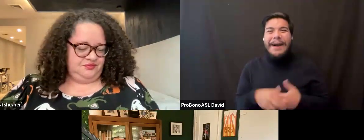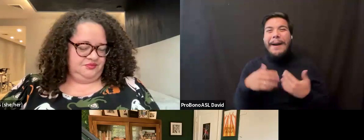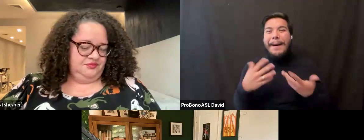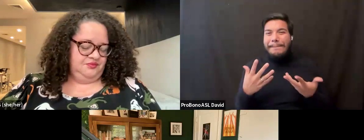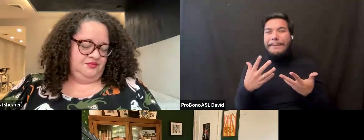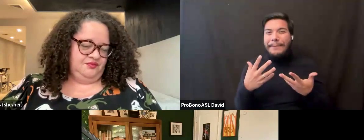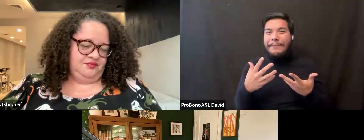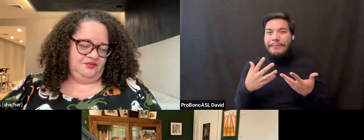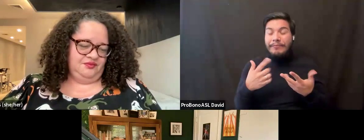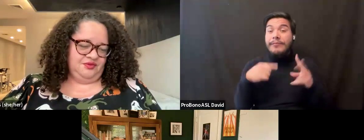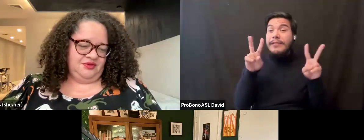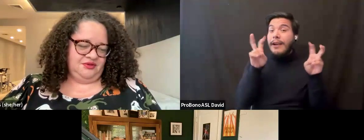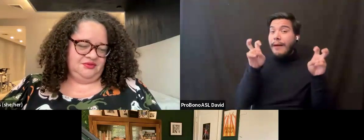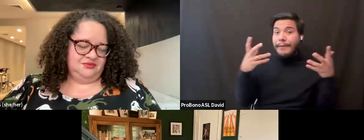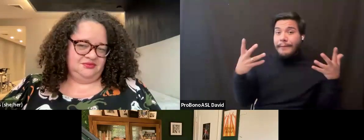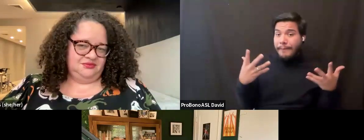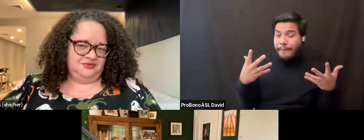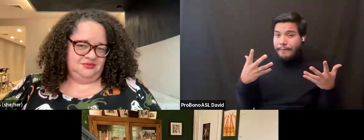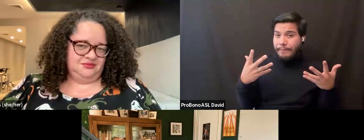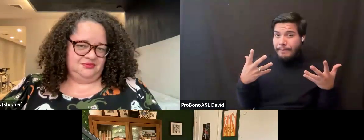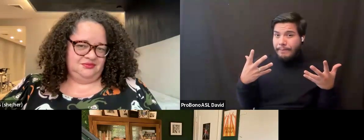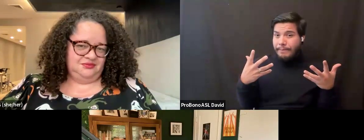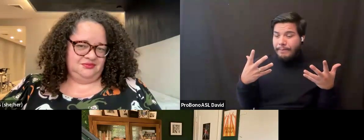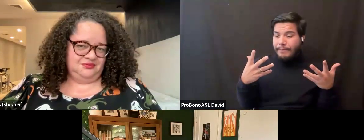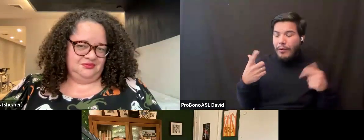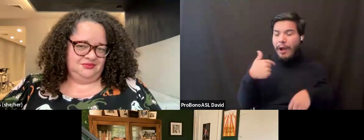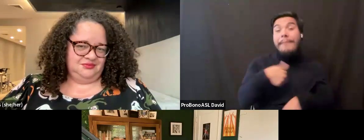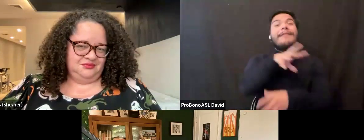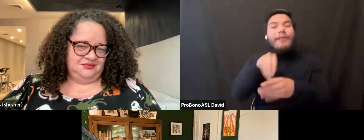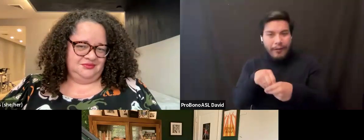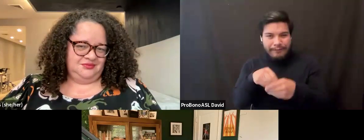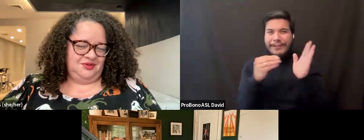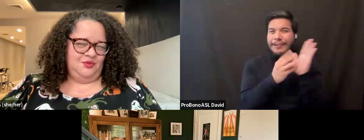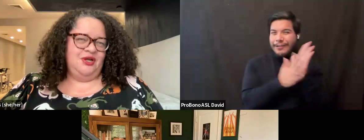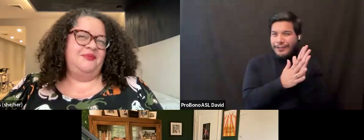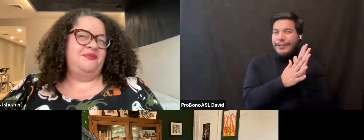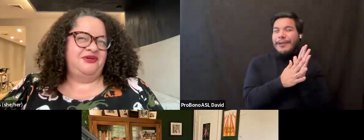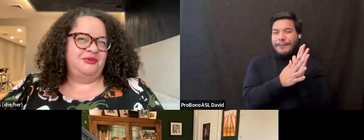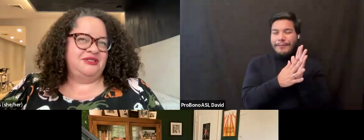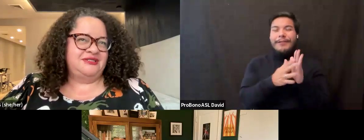subject of a new documentary, your Fat Friend. Where can people find your books?